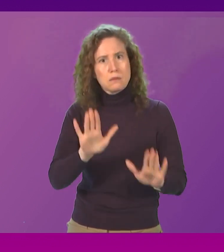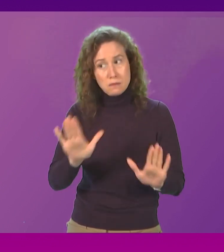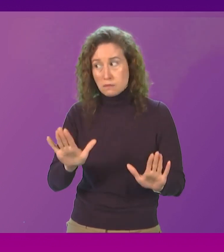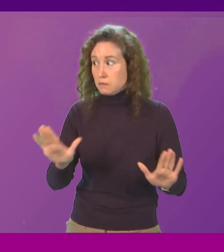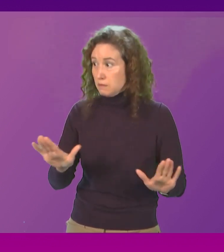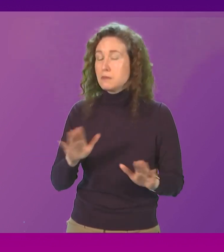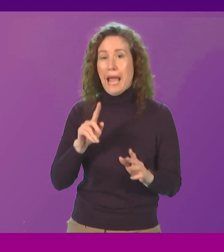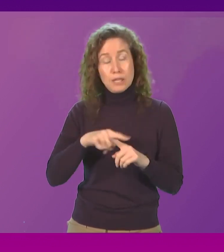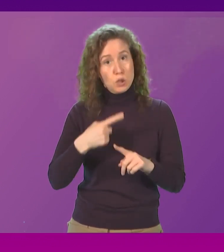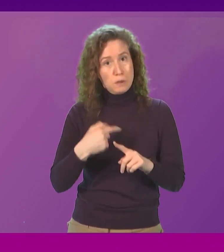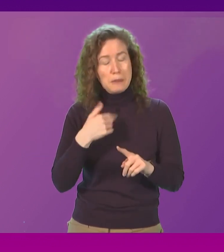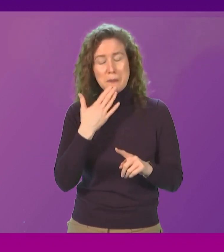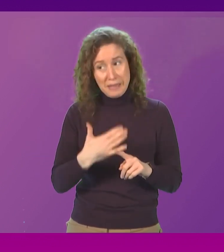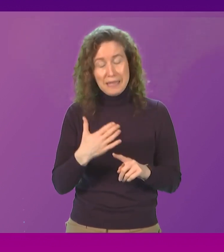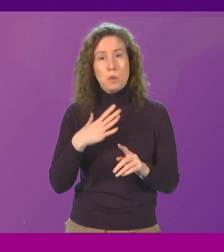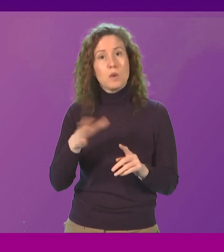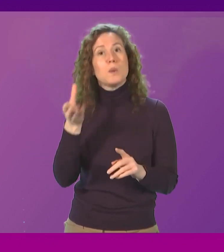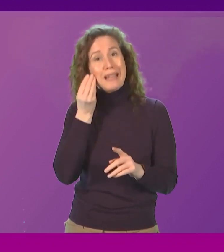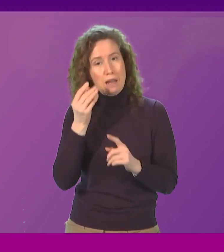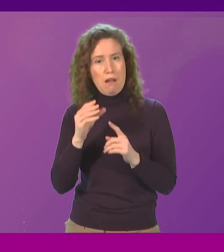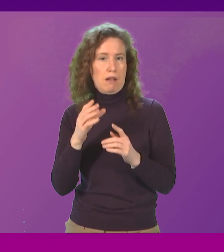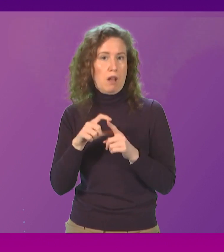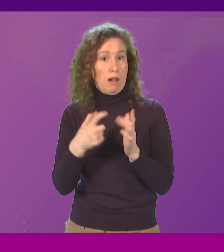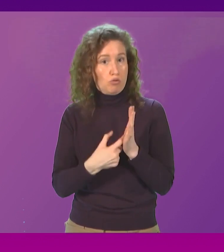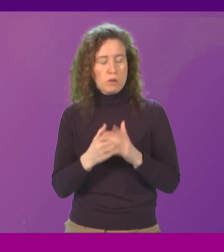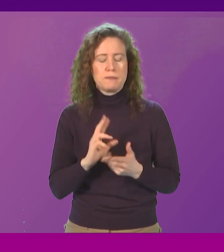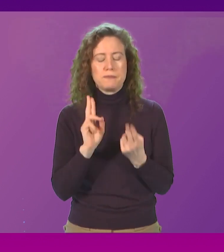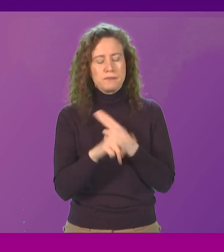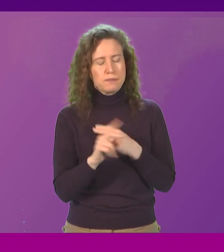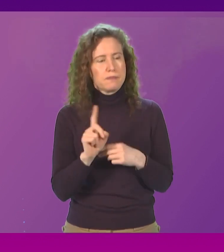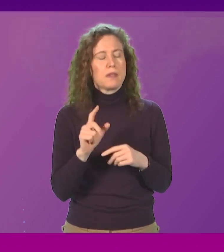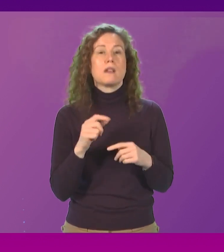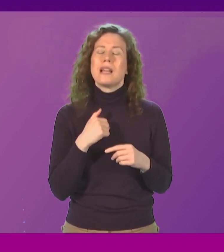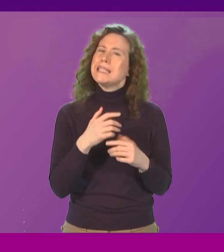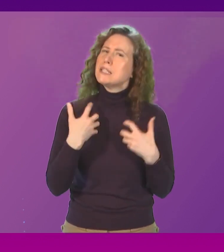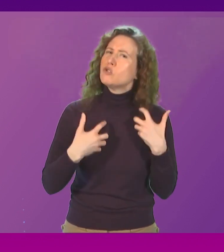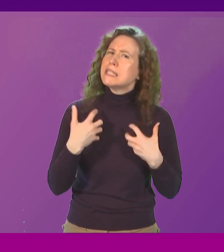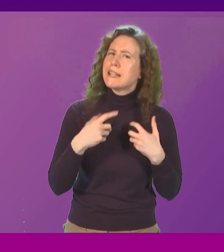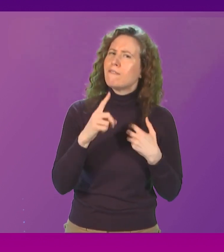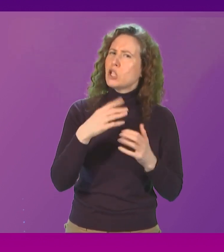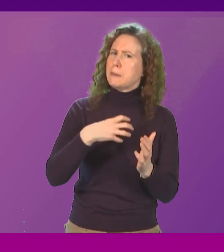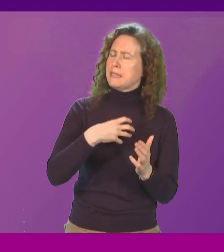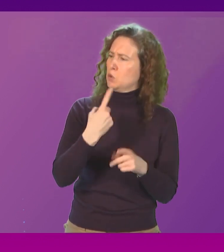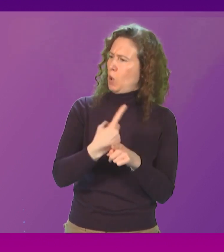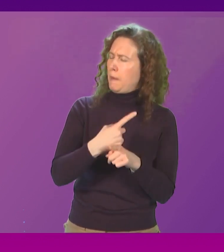Excuse me, members. We will hear Mr Ross. It is very interesting that the First Minister speaks about confidence in numbers, because